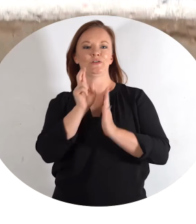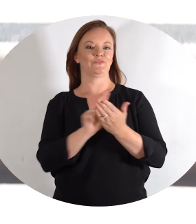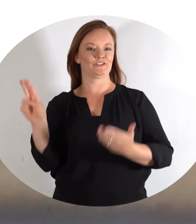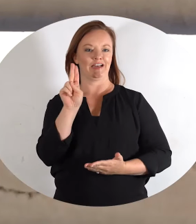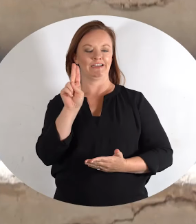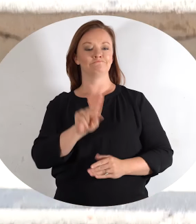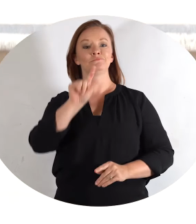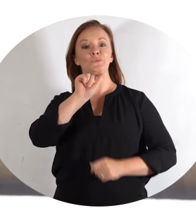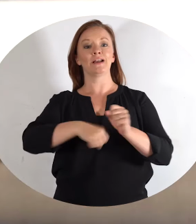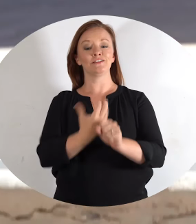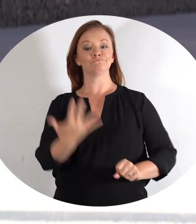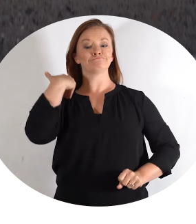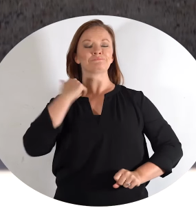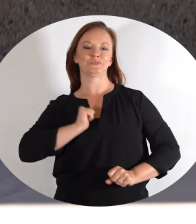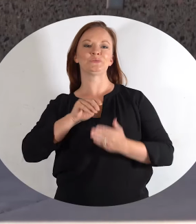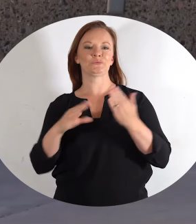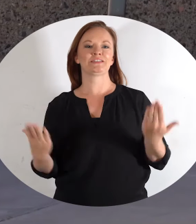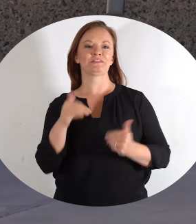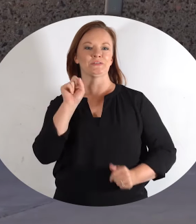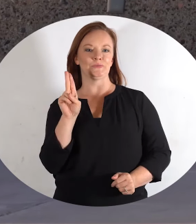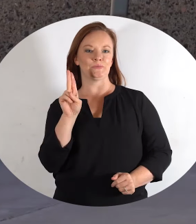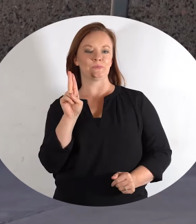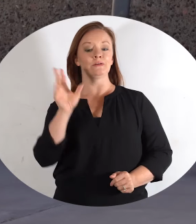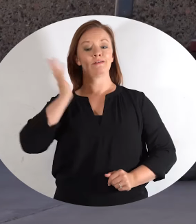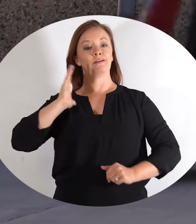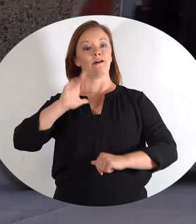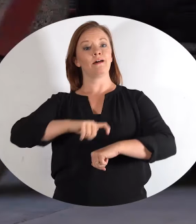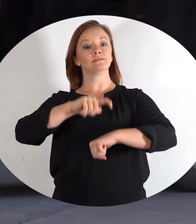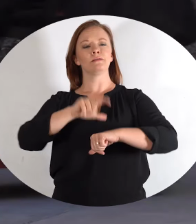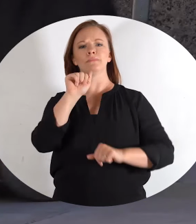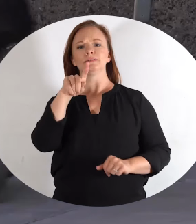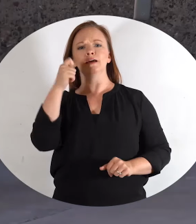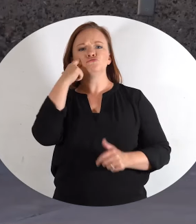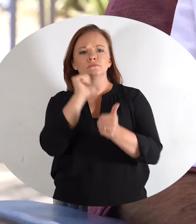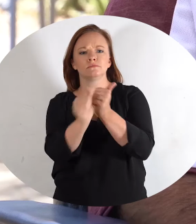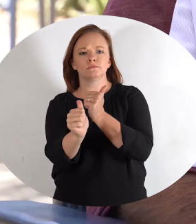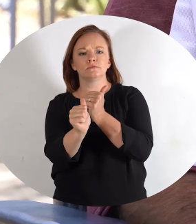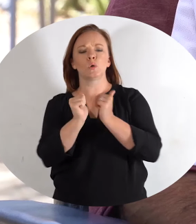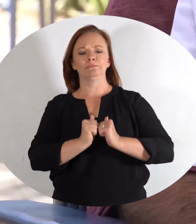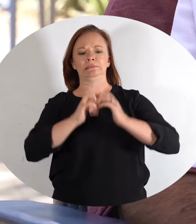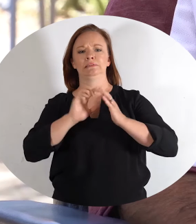Over 20 years ago, I was a student here at ASU, back when ADA was just in its infancy. So it was just getting started,